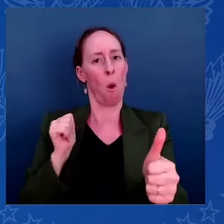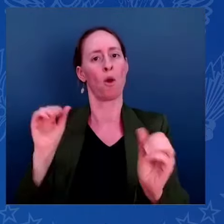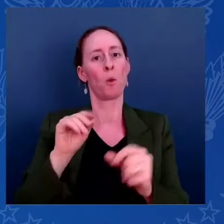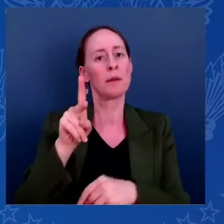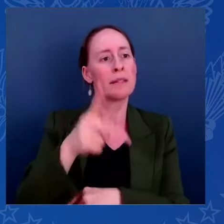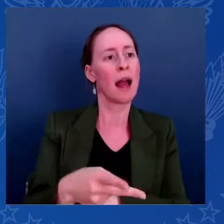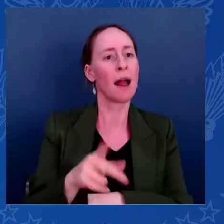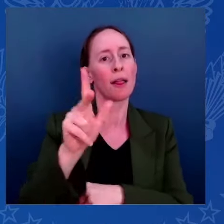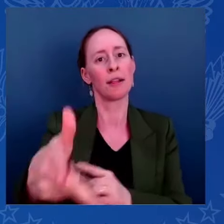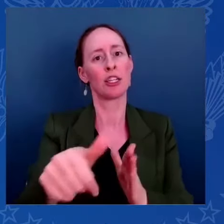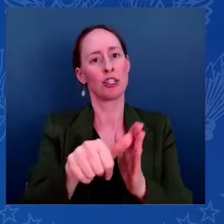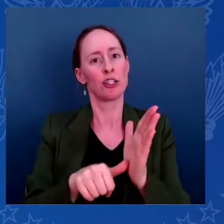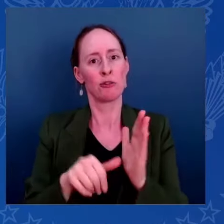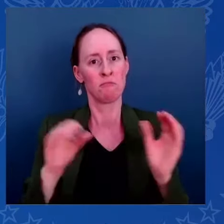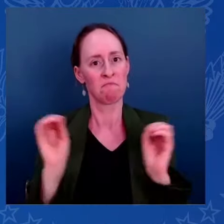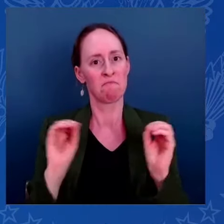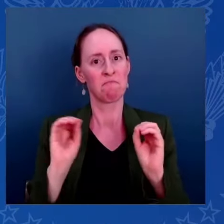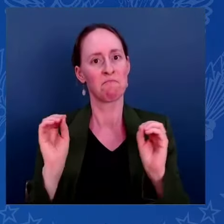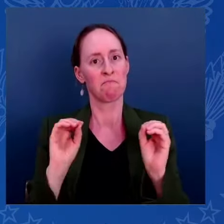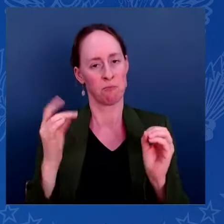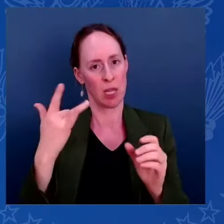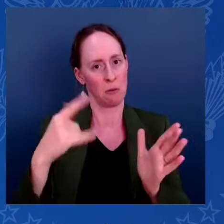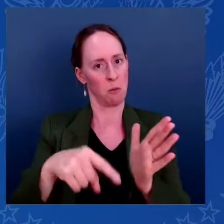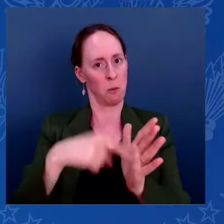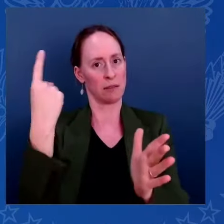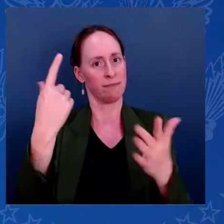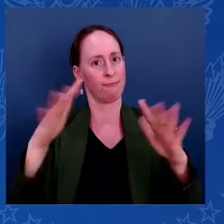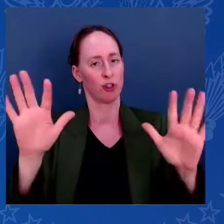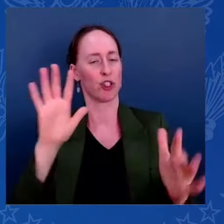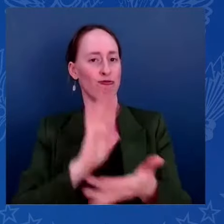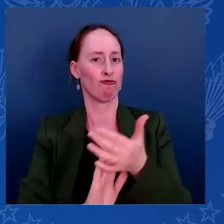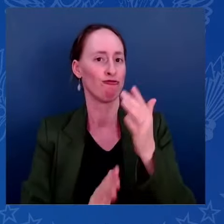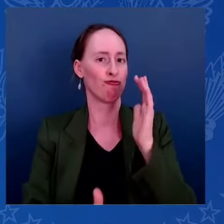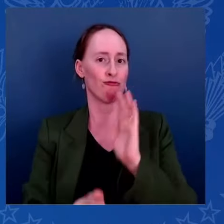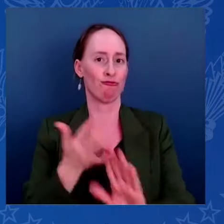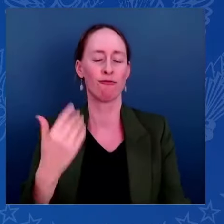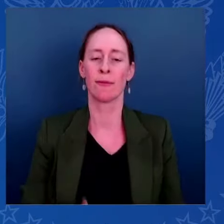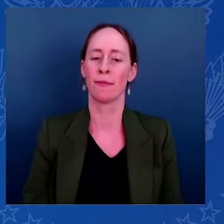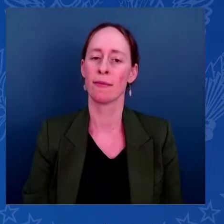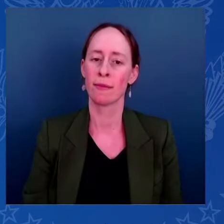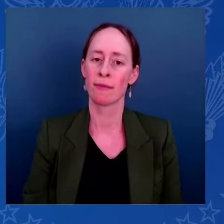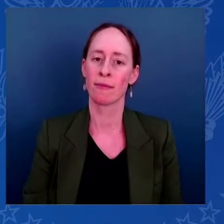And we're moving quickly, because we know all families touched by cancers are in a race against time.